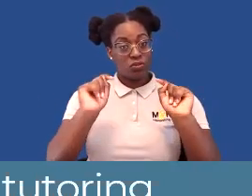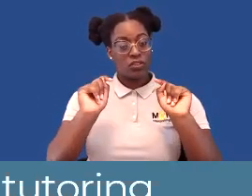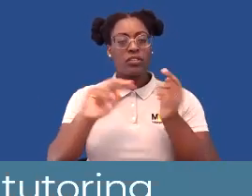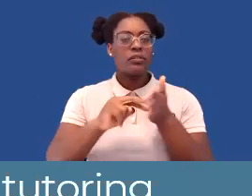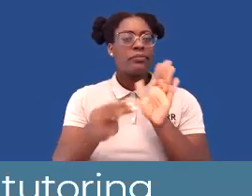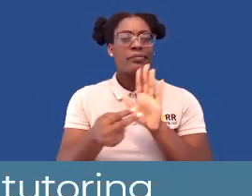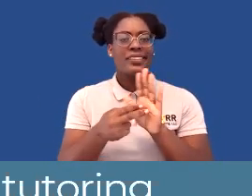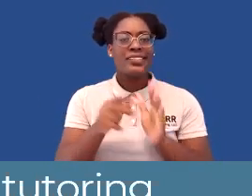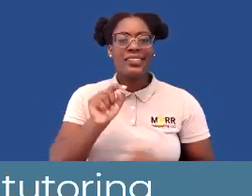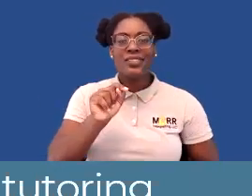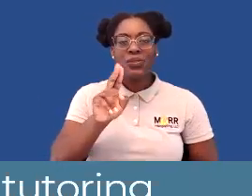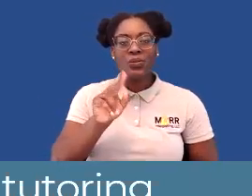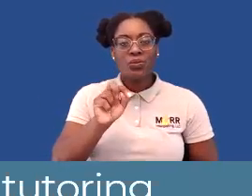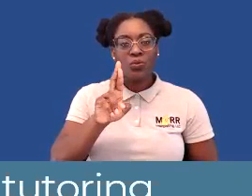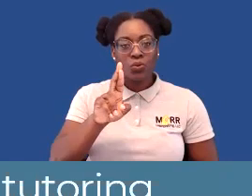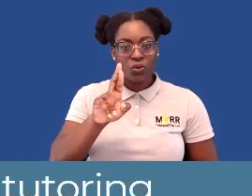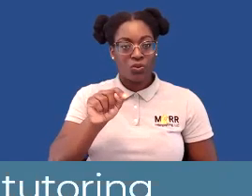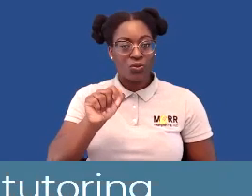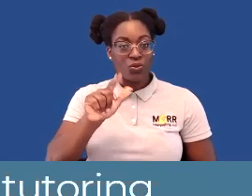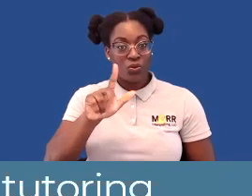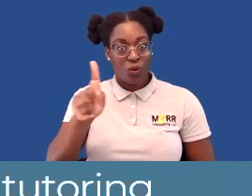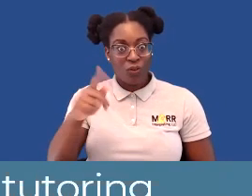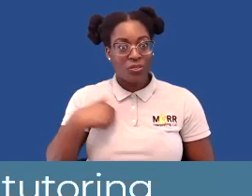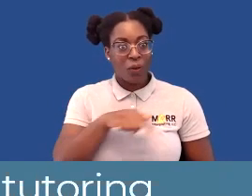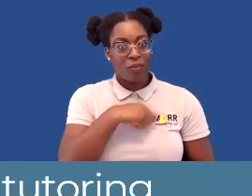And I would suggest and research suggests that that's not the case.